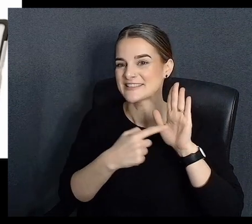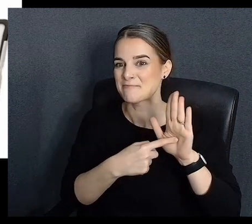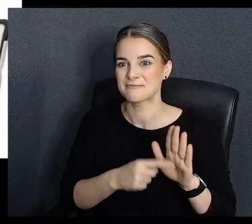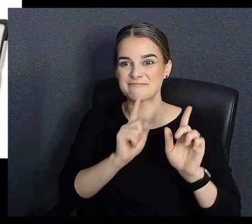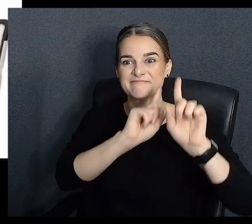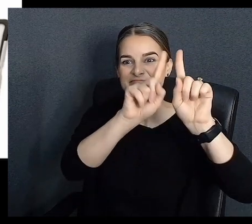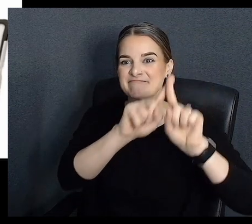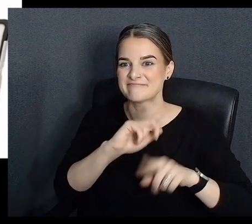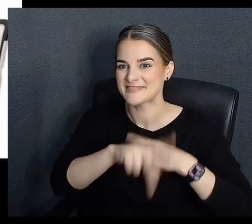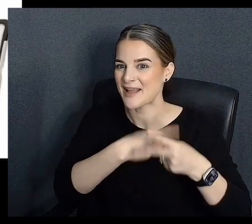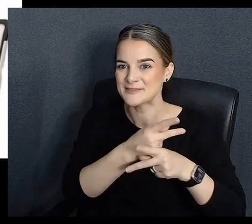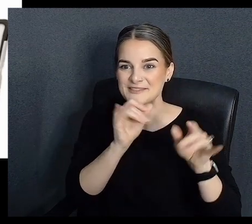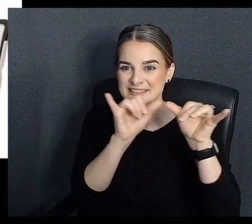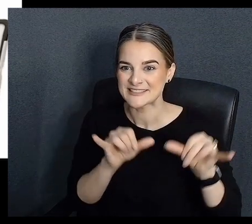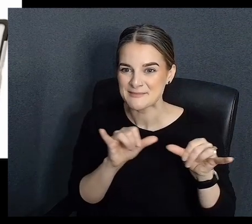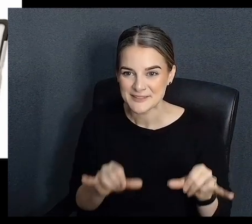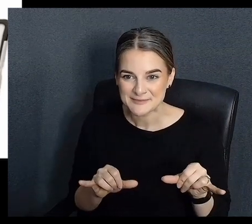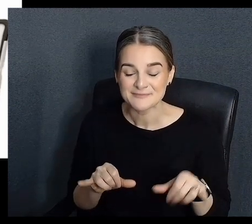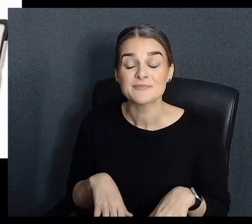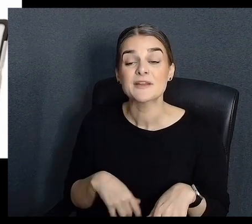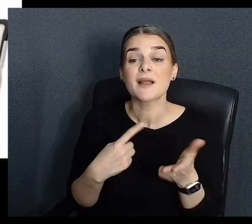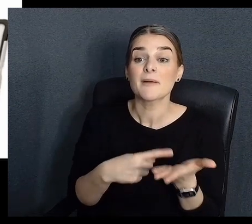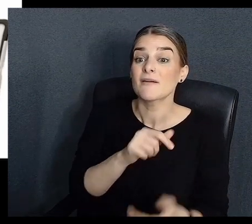When we talk about AT and AAC specifically,